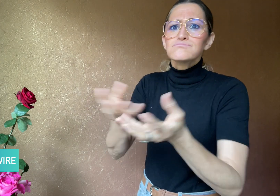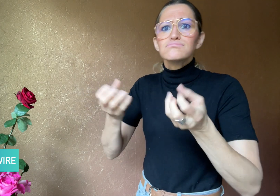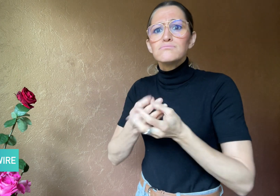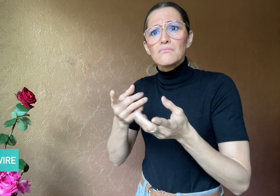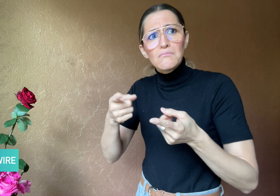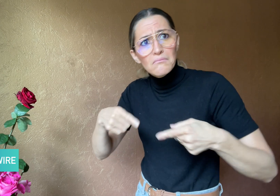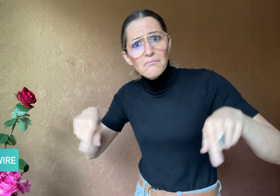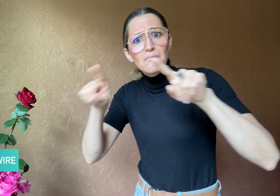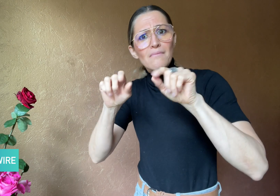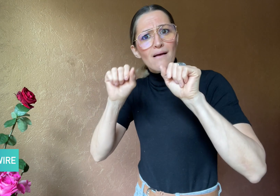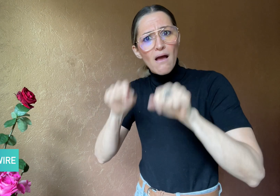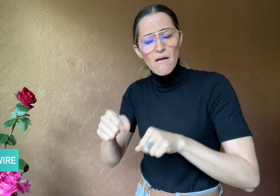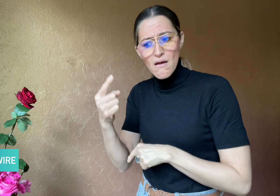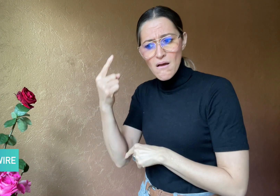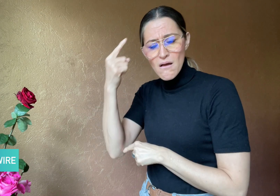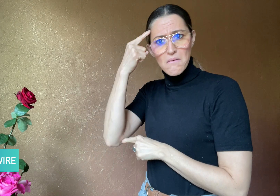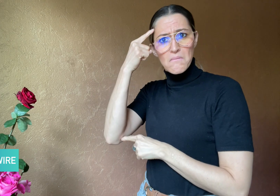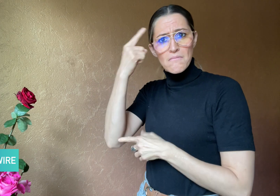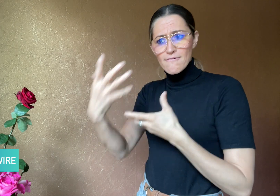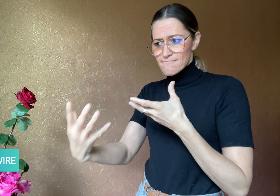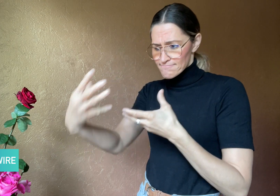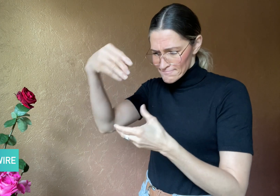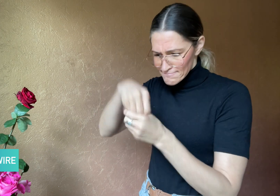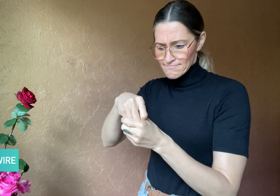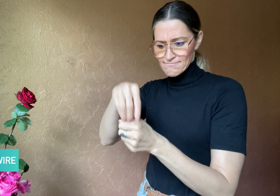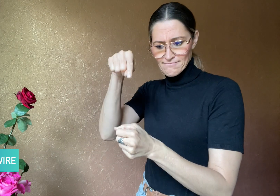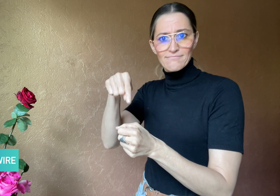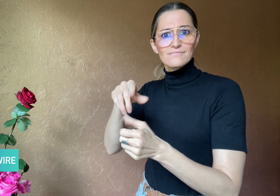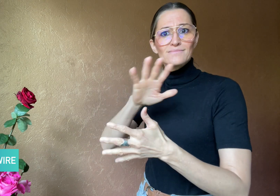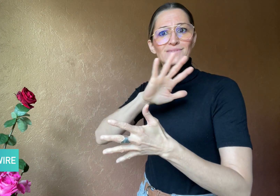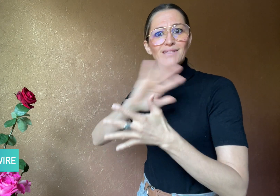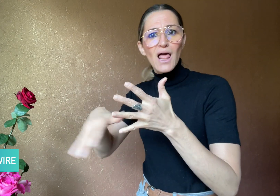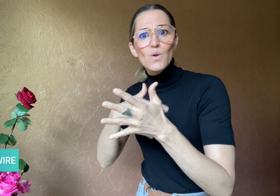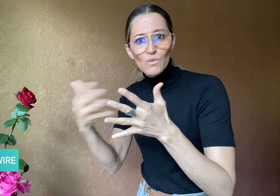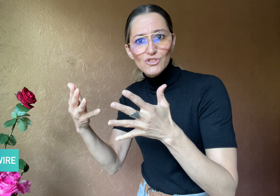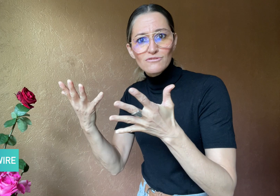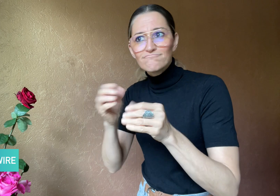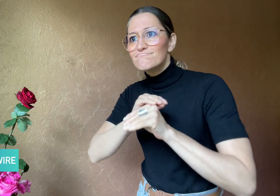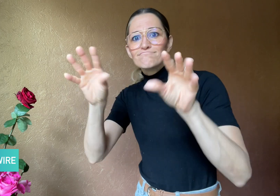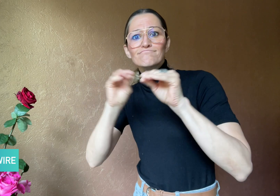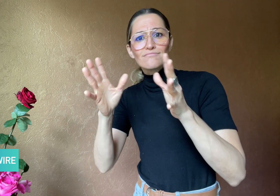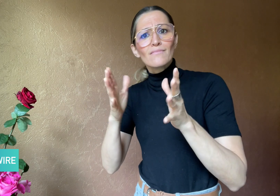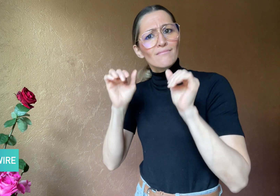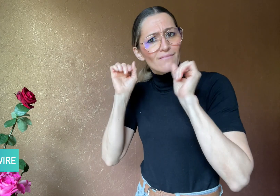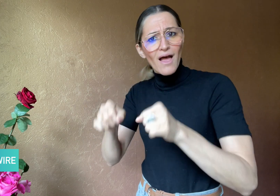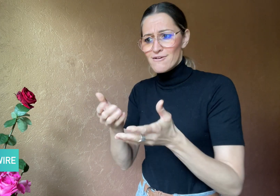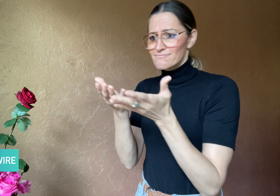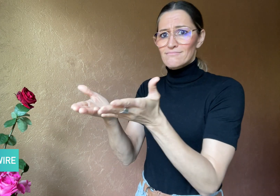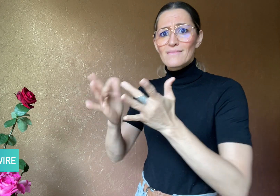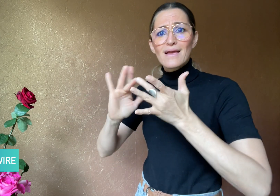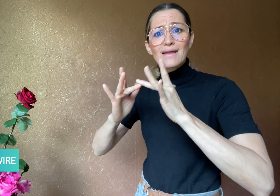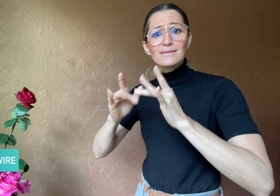can incorporate sign language in their work and make